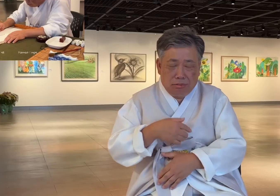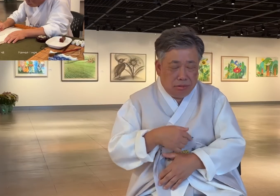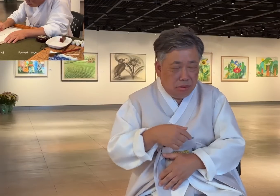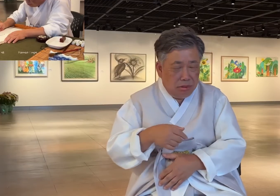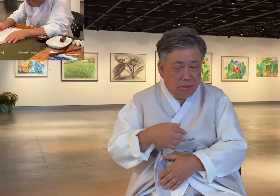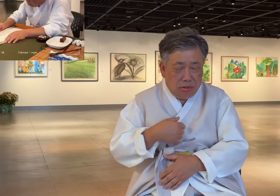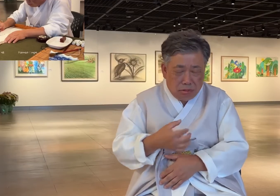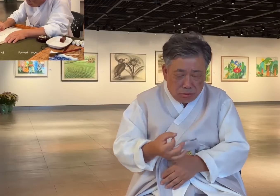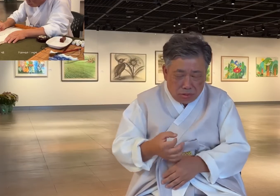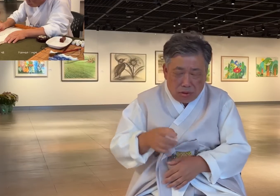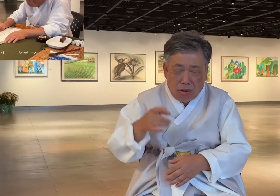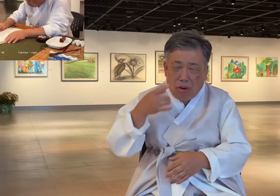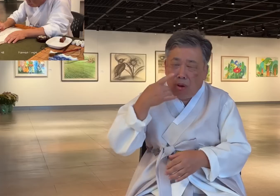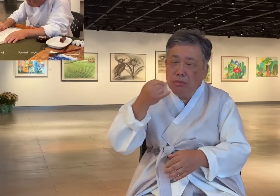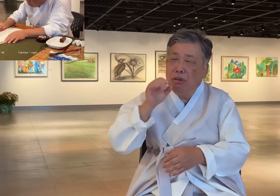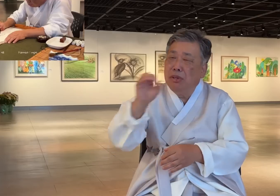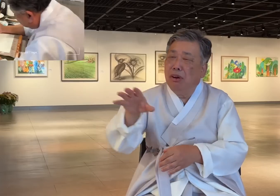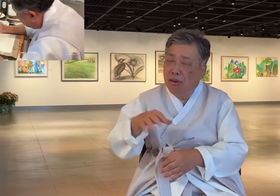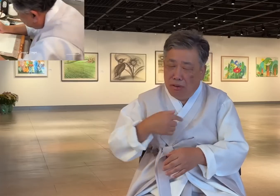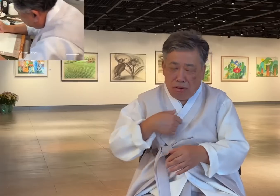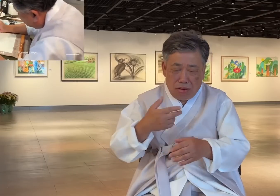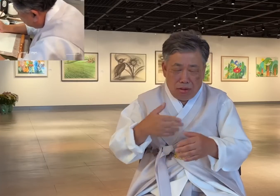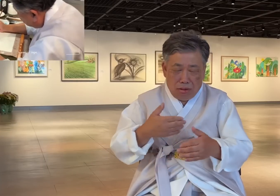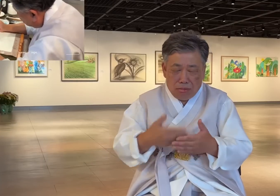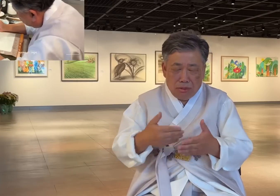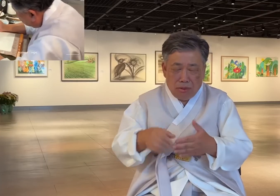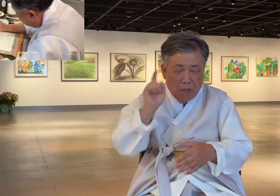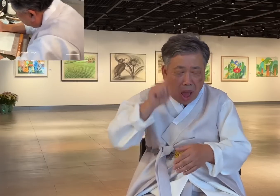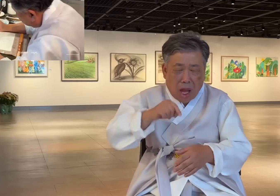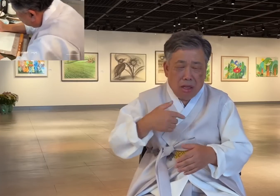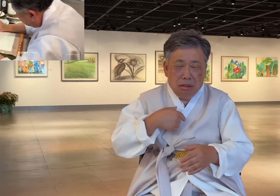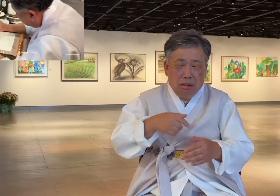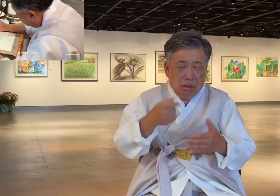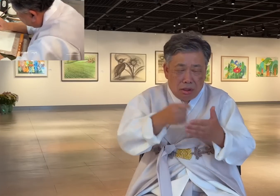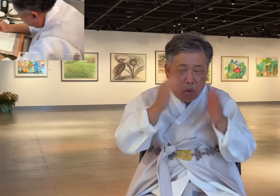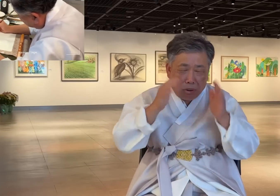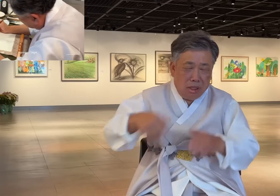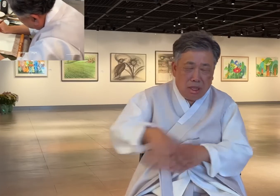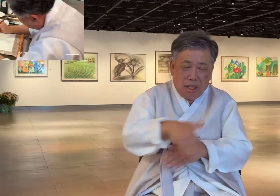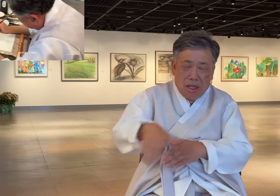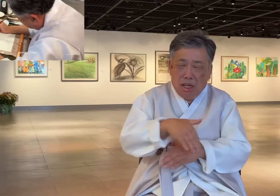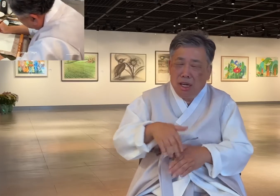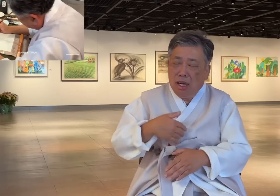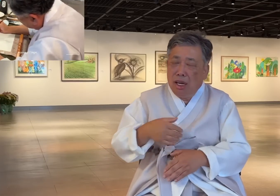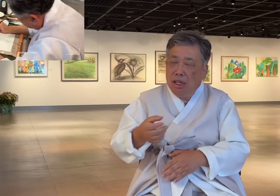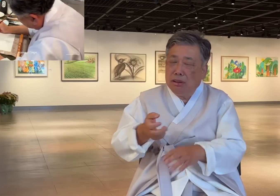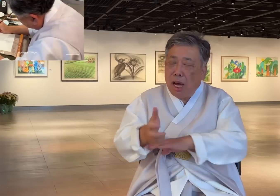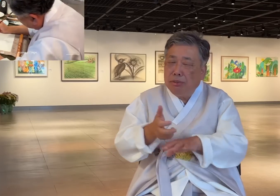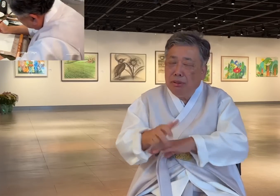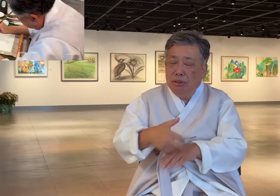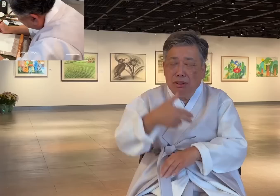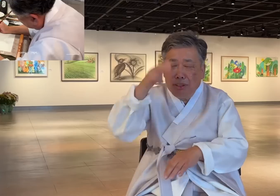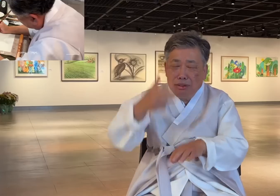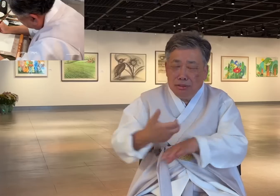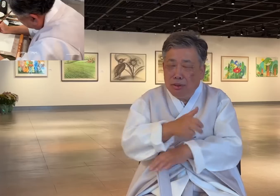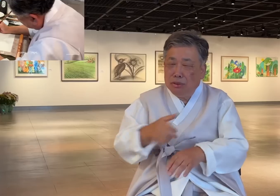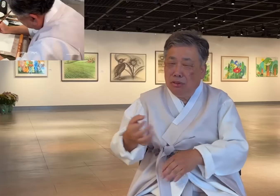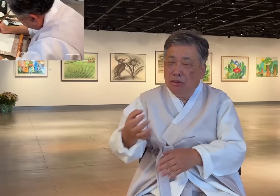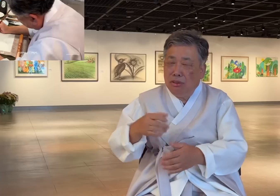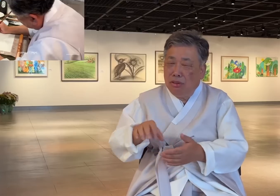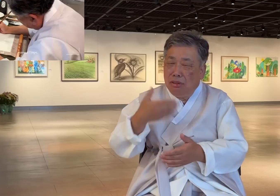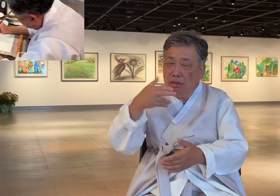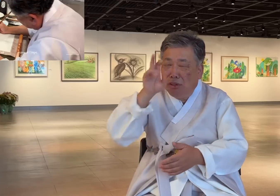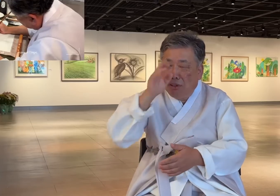However, I had financial difficulties due to transportation and lunch expenses while traveling every day.